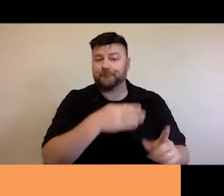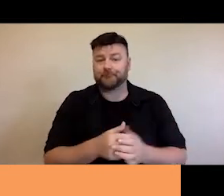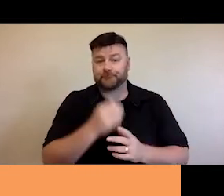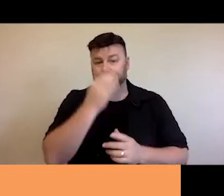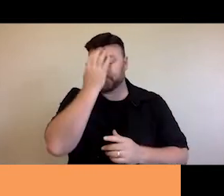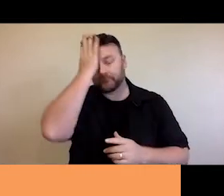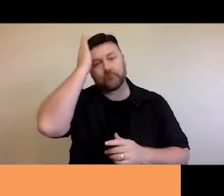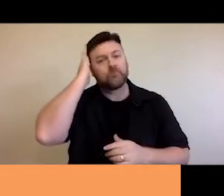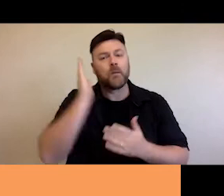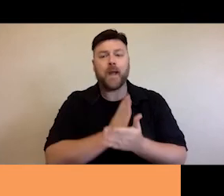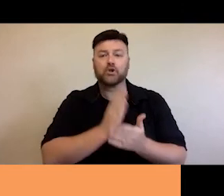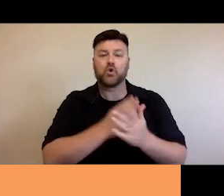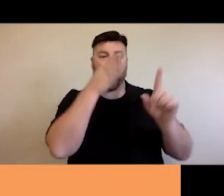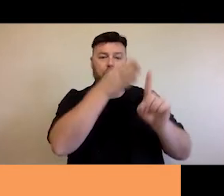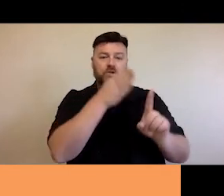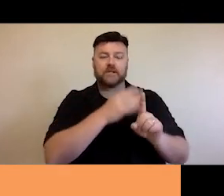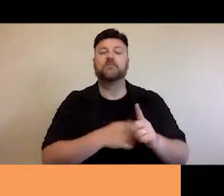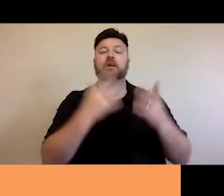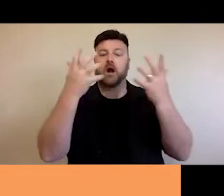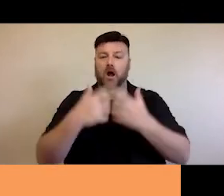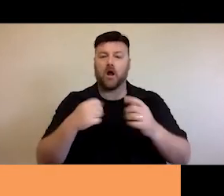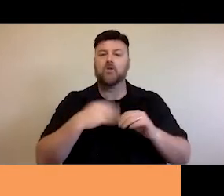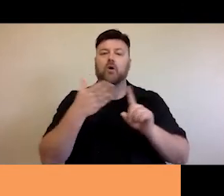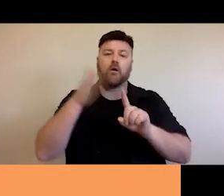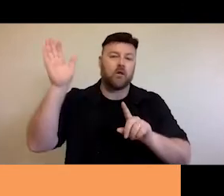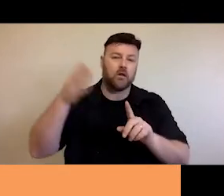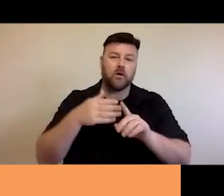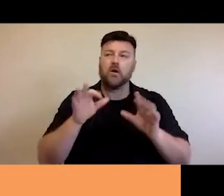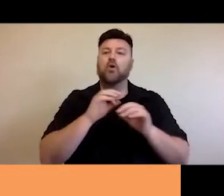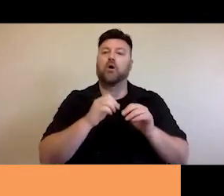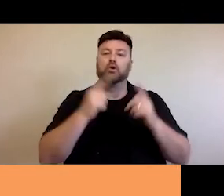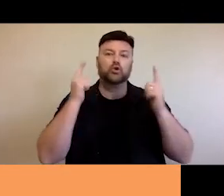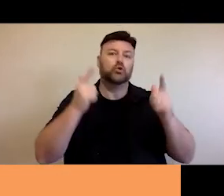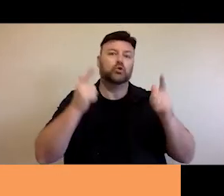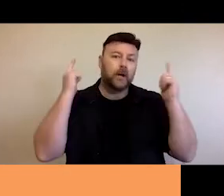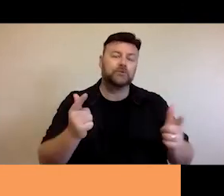objectives are succinct, not too broad and not too aspirational, but not just about survival.